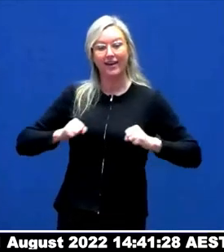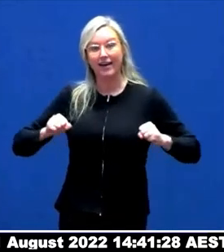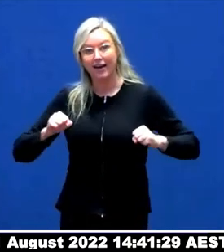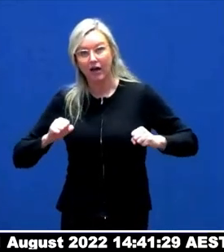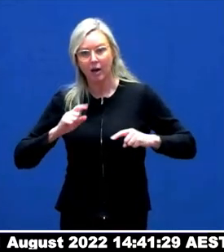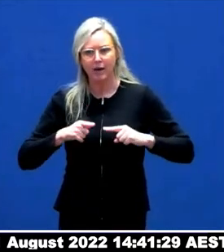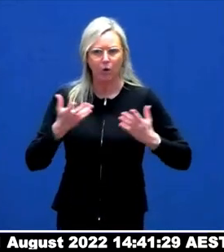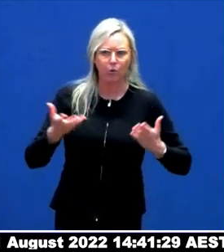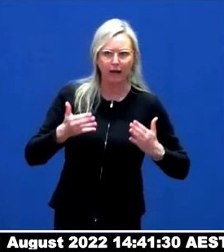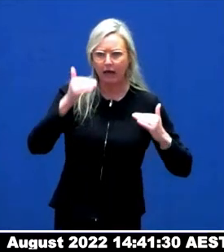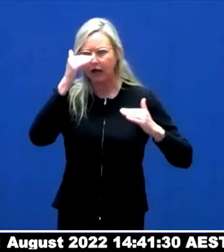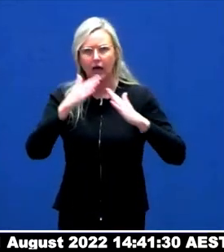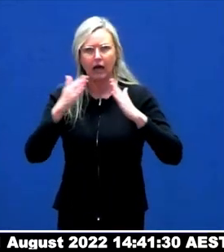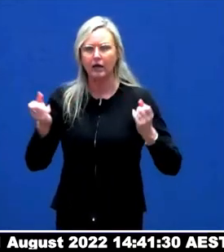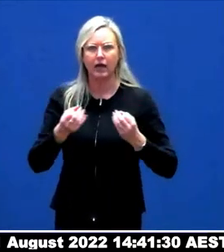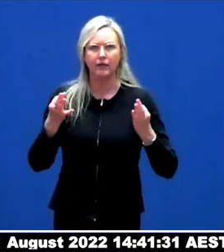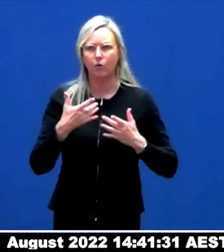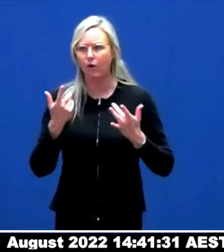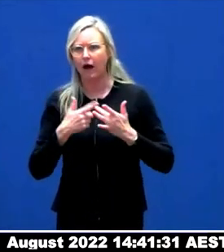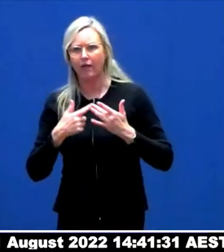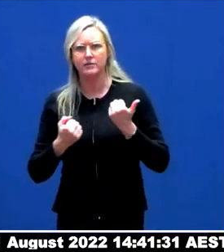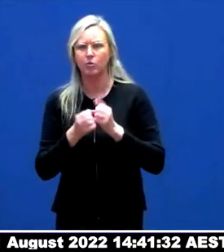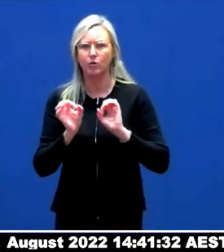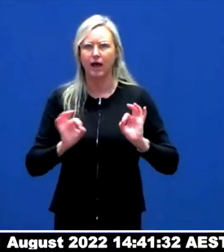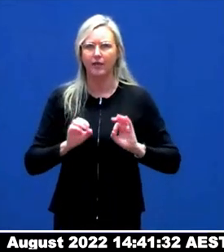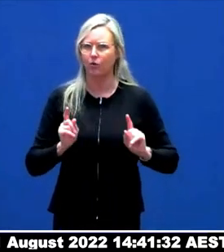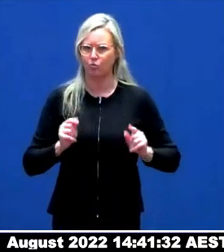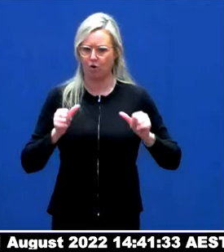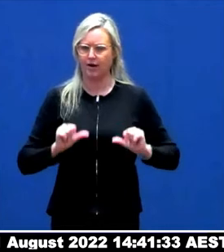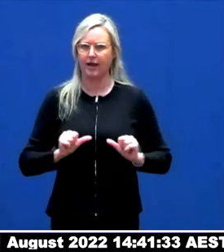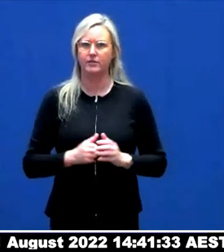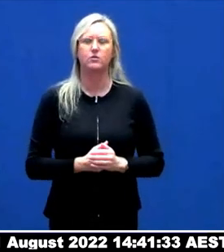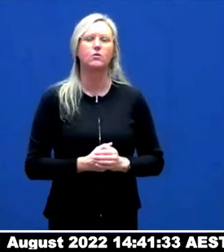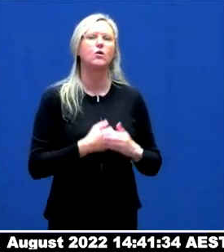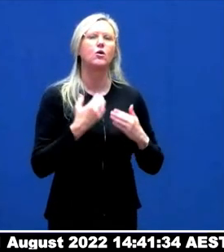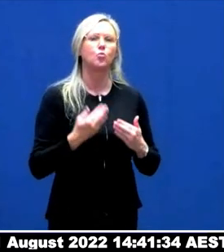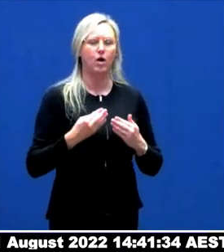So the support coordinator would work with that participant to explore other